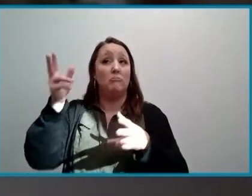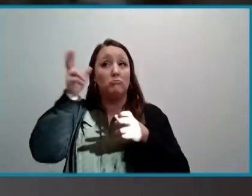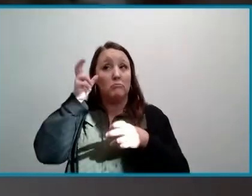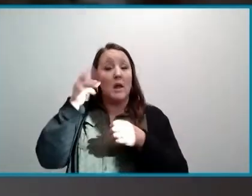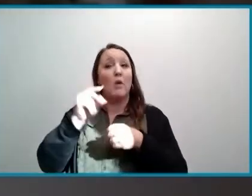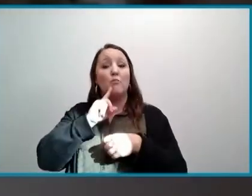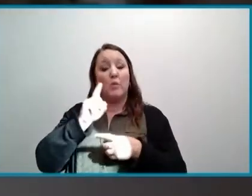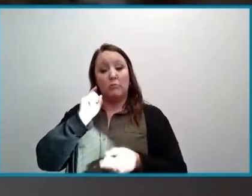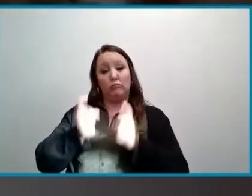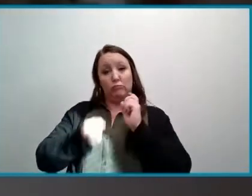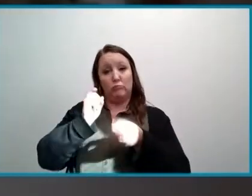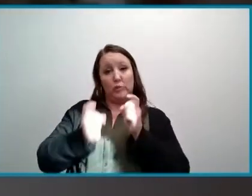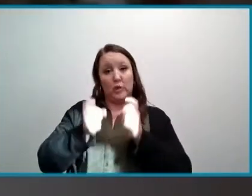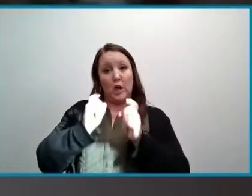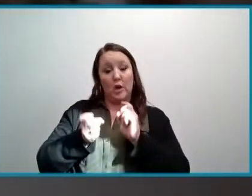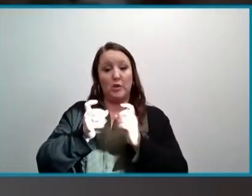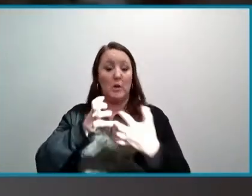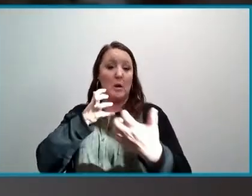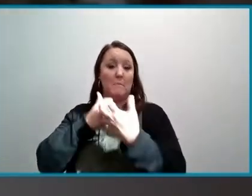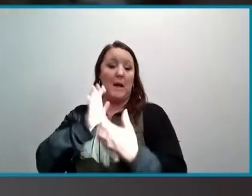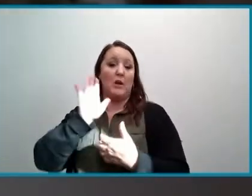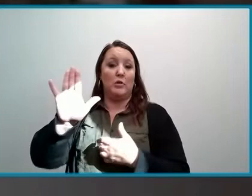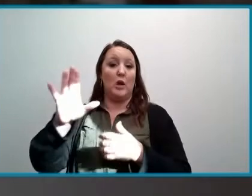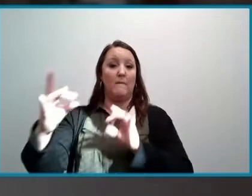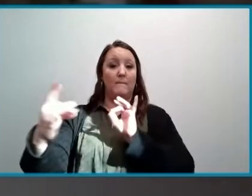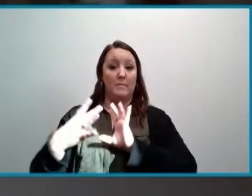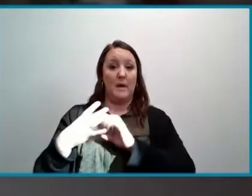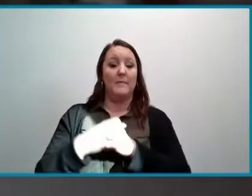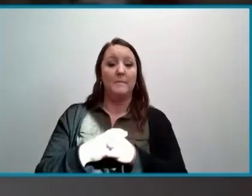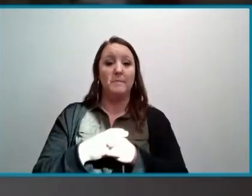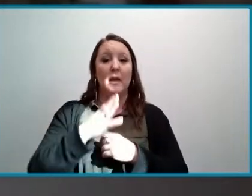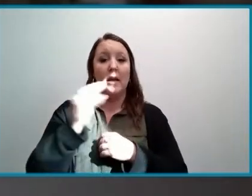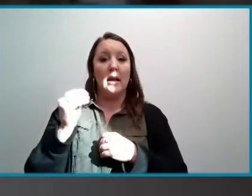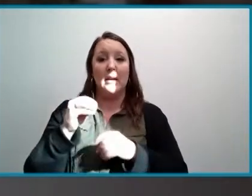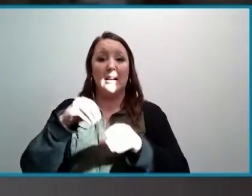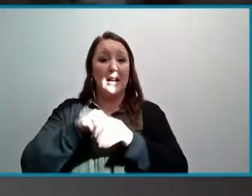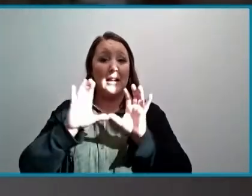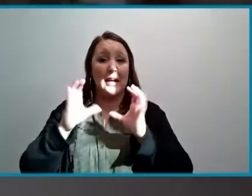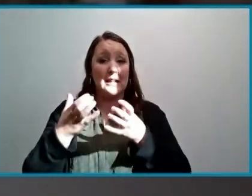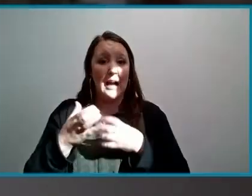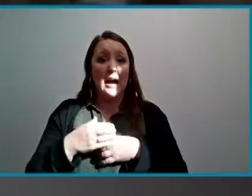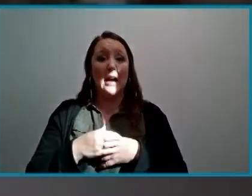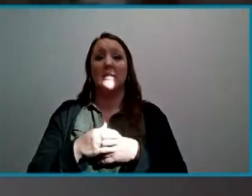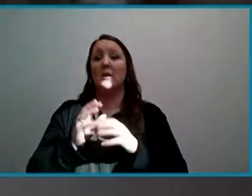by that feedback. And then just in the classroom and with the work, the workshops that we develop,